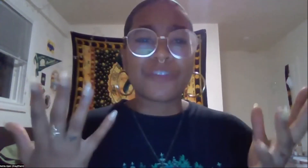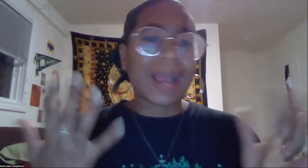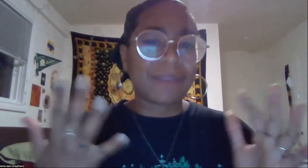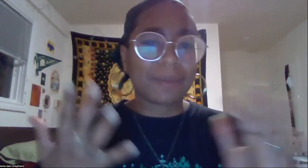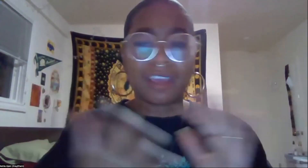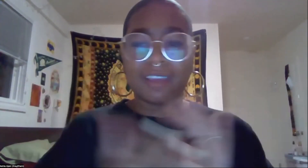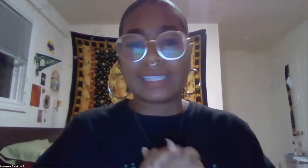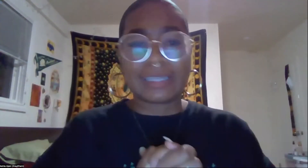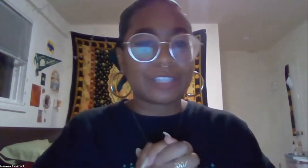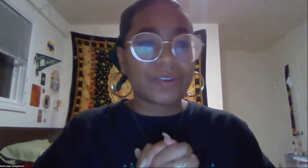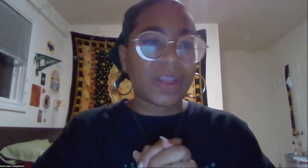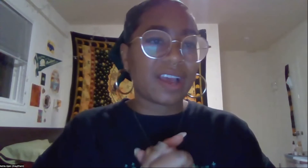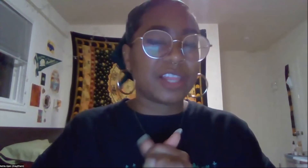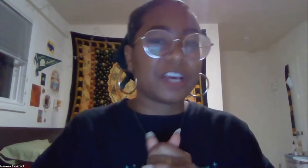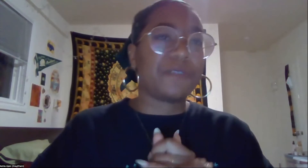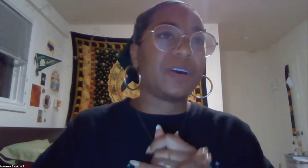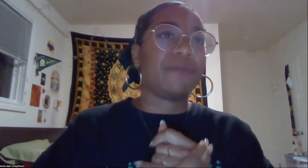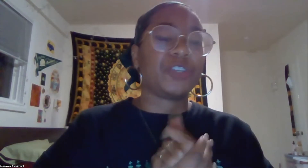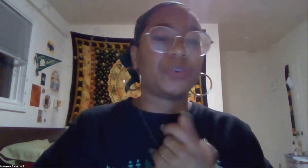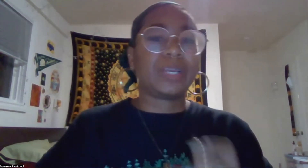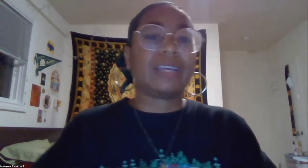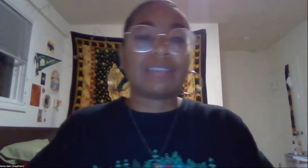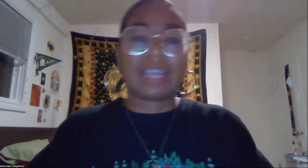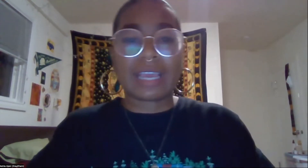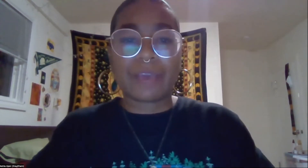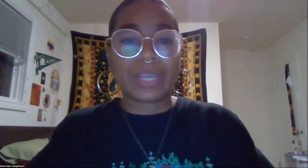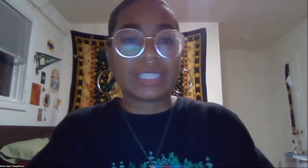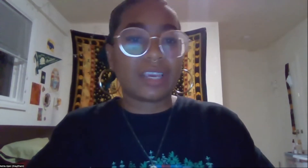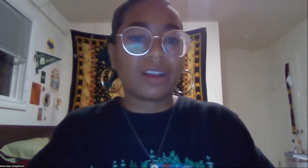you for having me. This has been so great. I love virtual readings, and I can't wait to hear